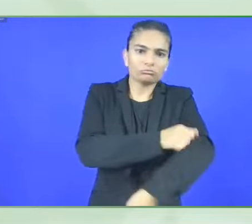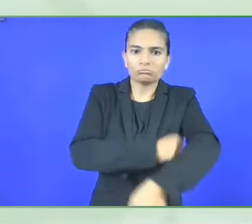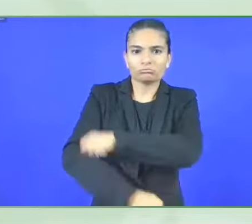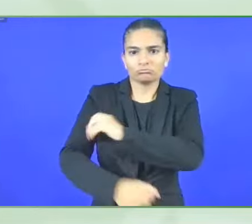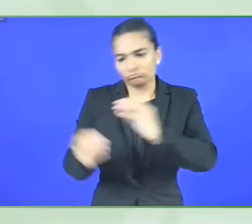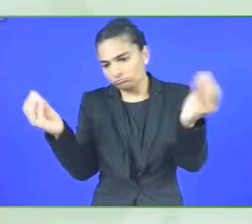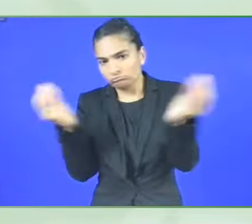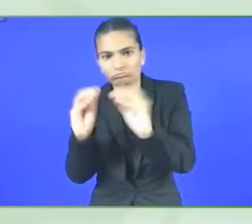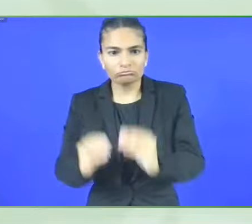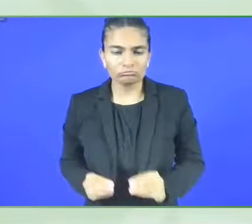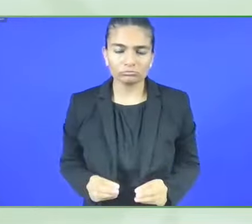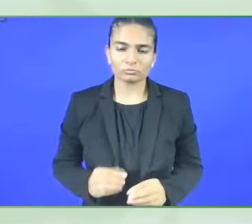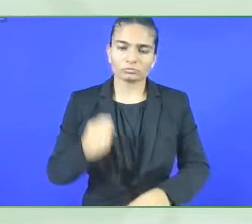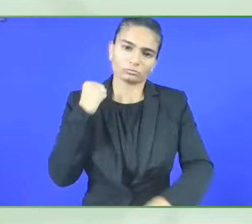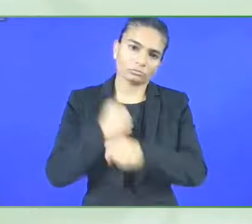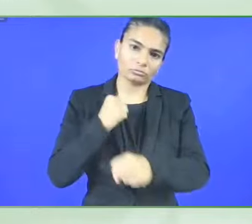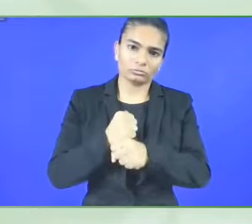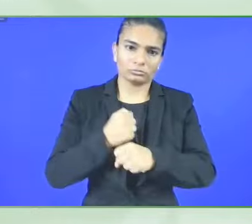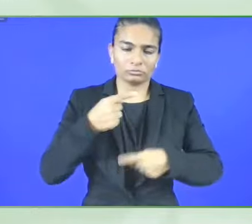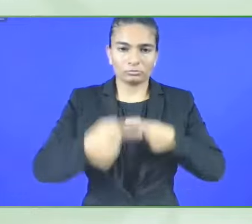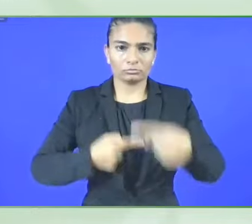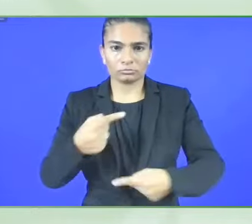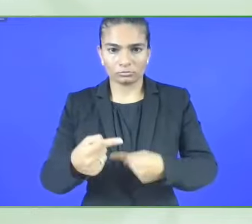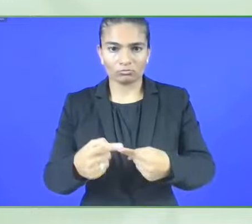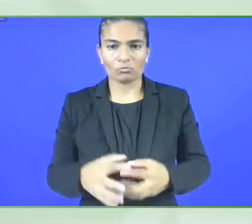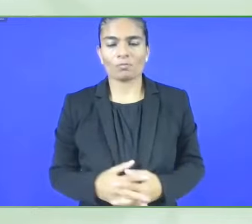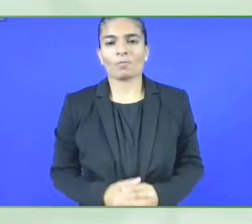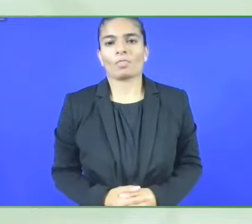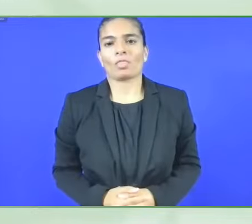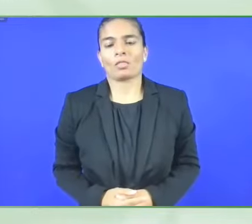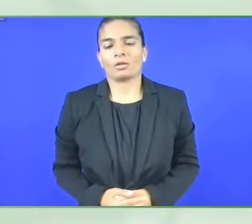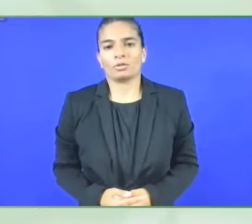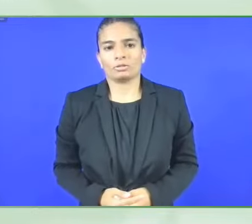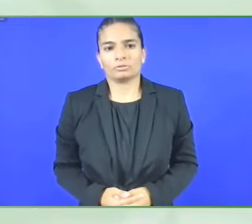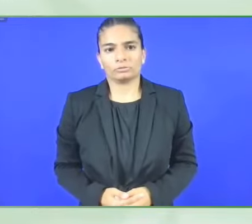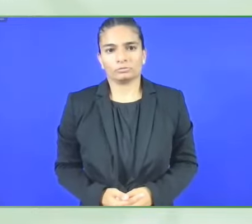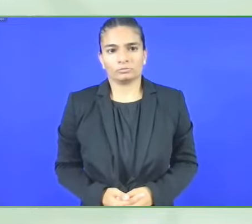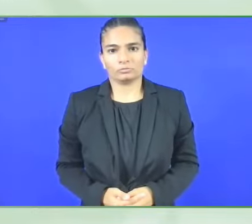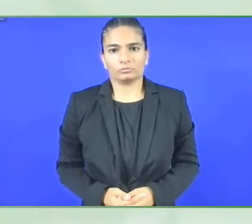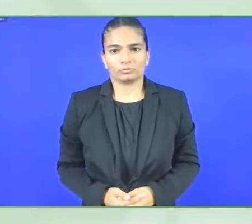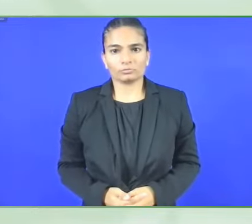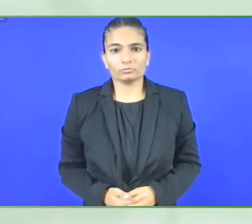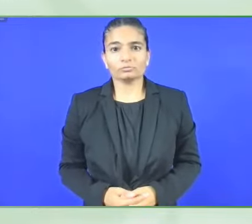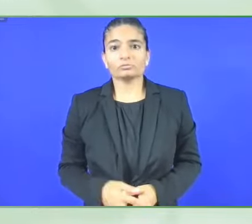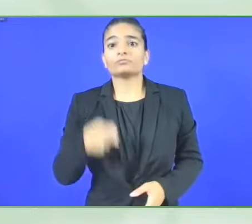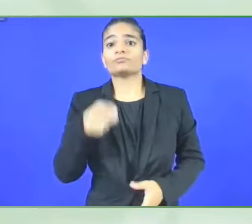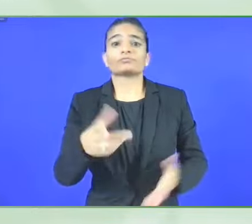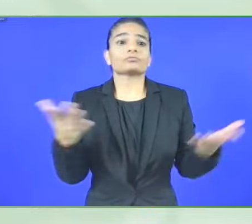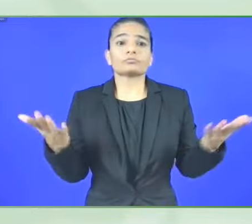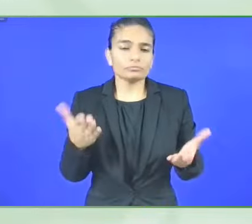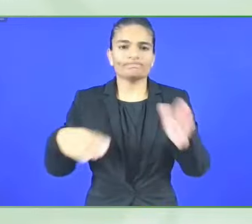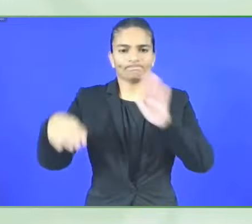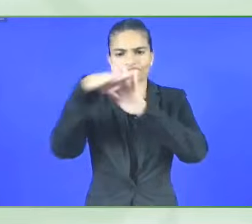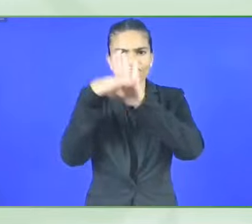to be overcome. And actually the awareness of disability studies and the importance of disability, that was